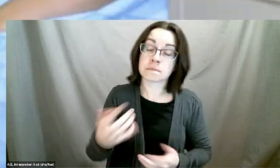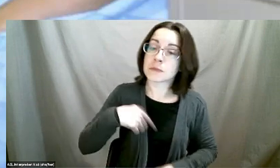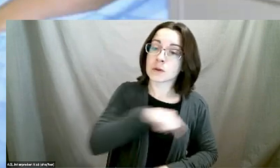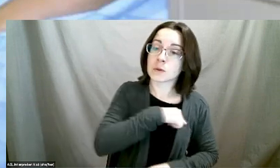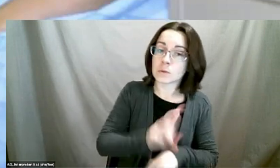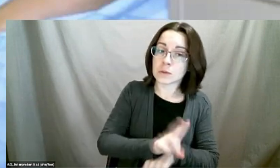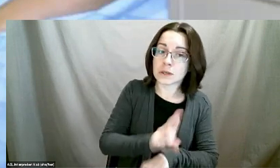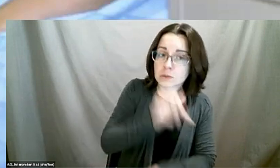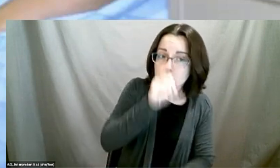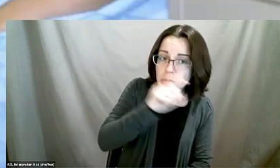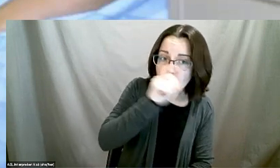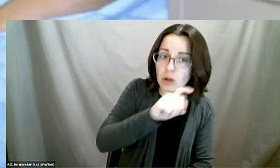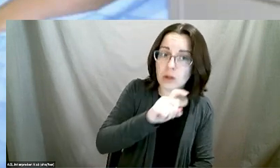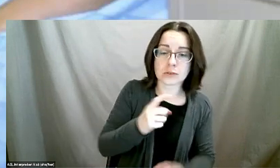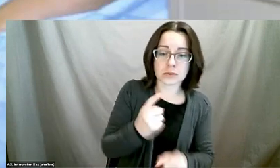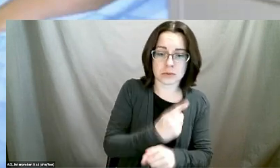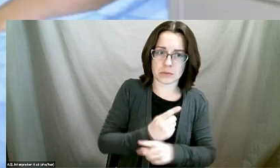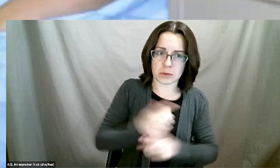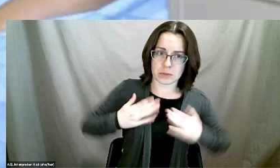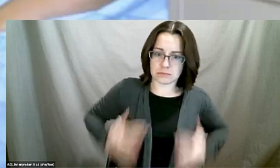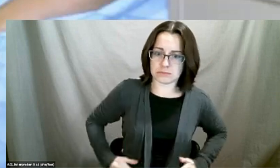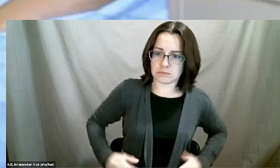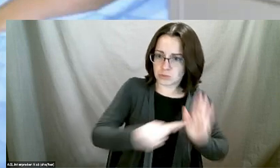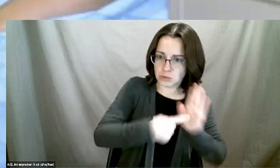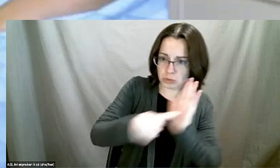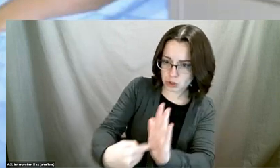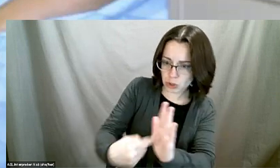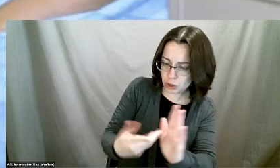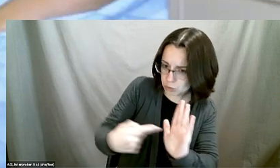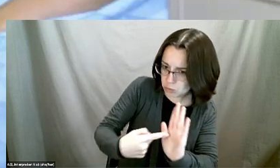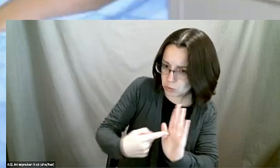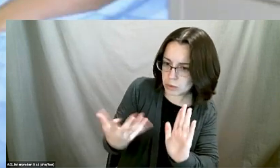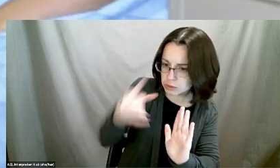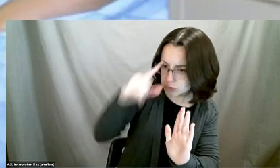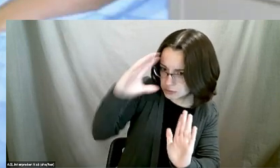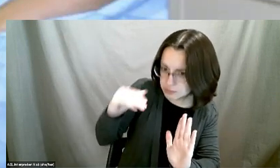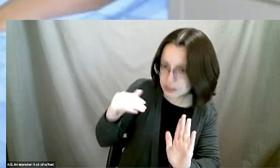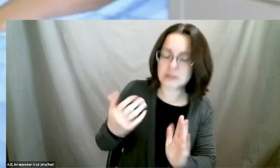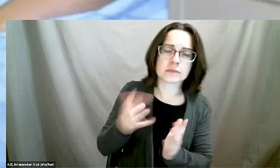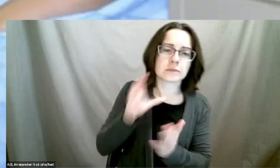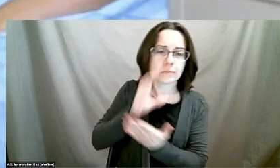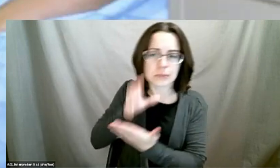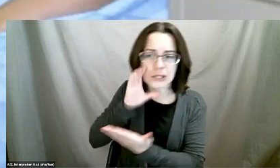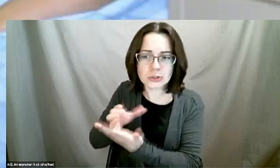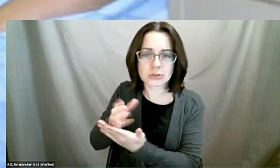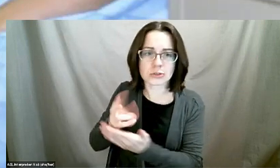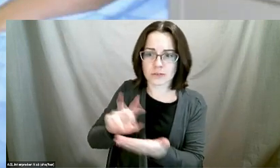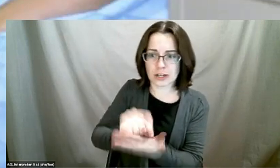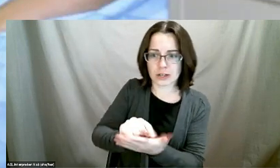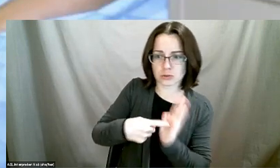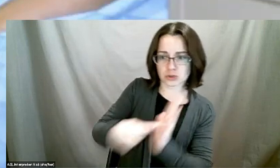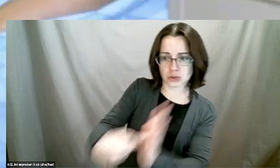We have pictures, we have videos that the sexual health counselor can use to educate